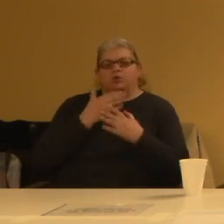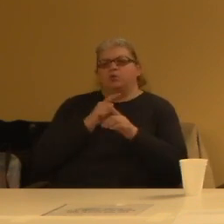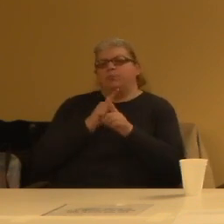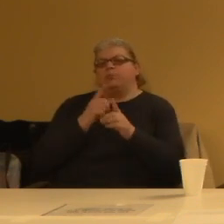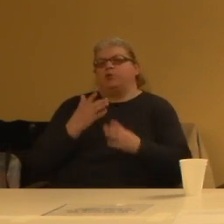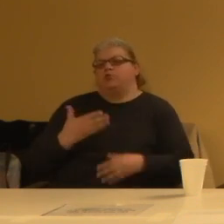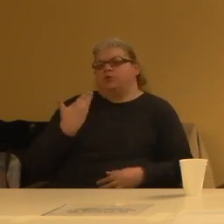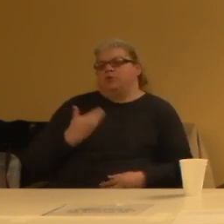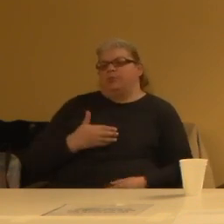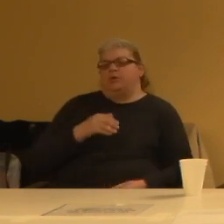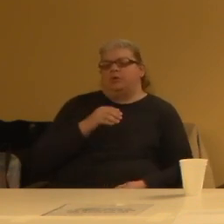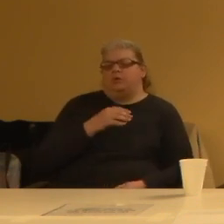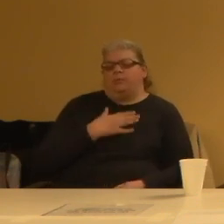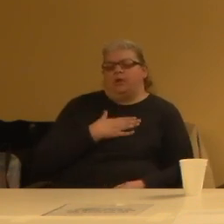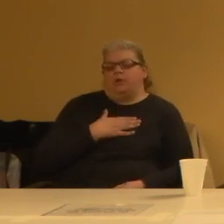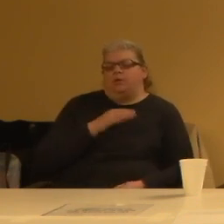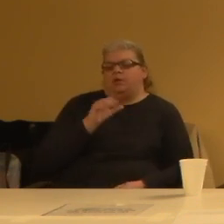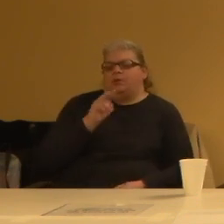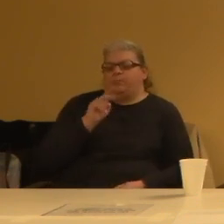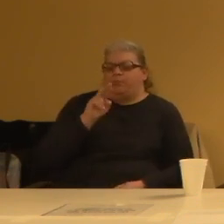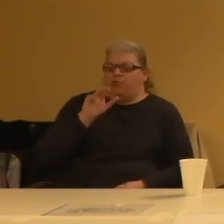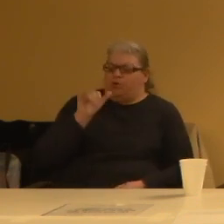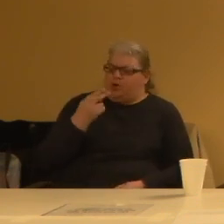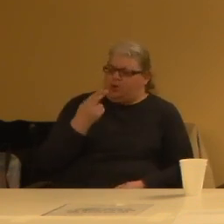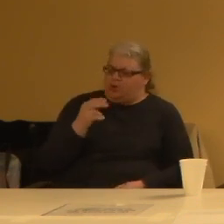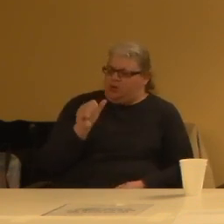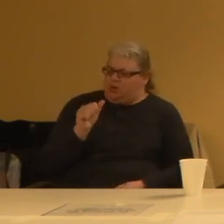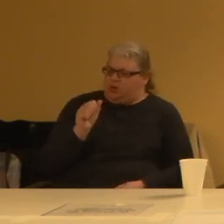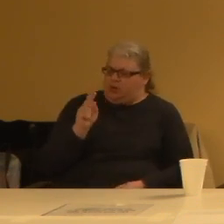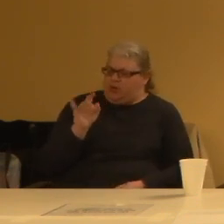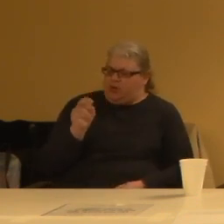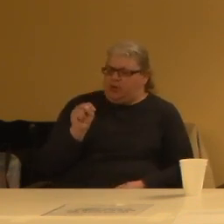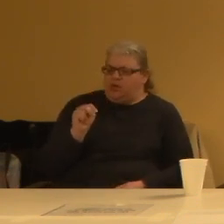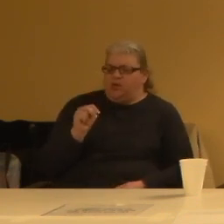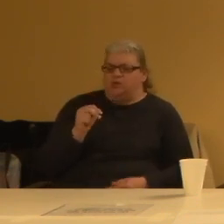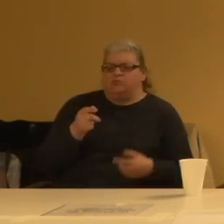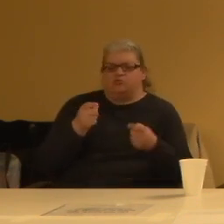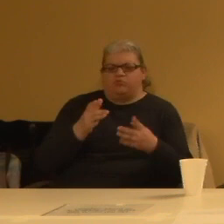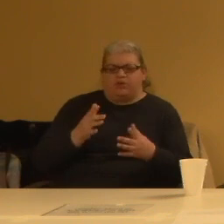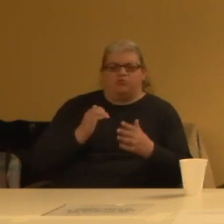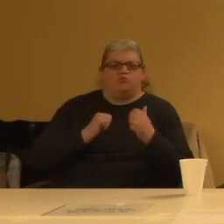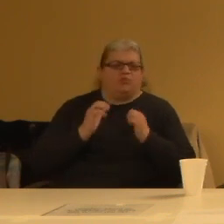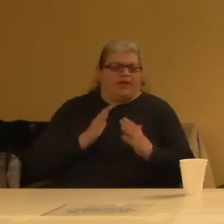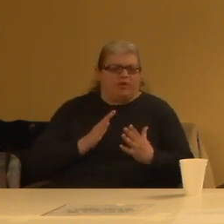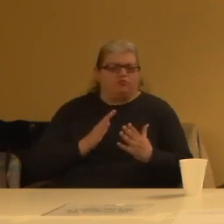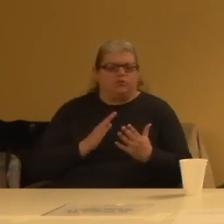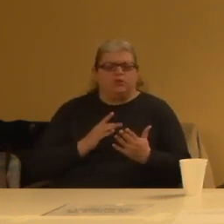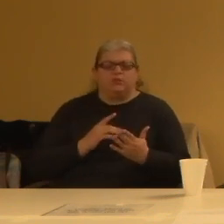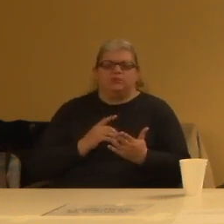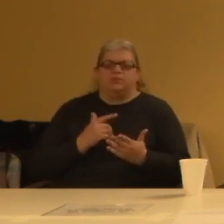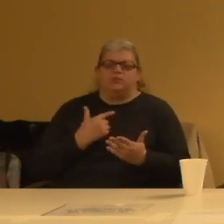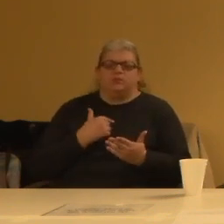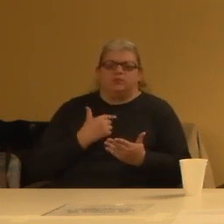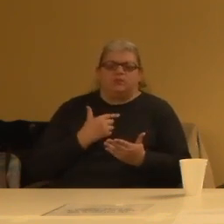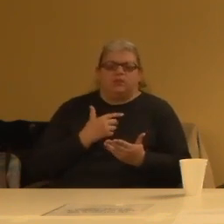who is a director and actress who I worked with a lot early in my career, like assisting her when she was directing projects.